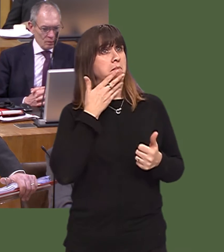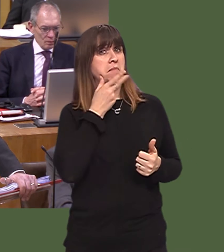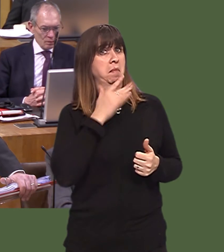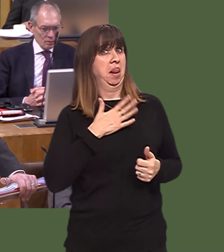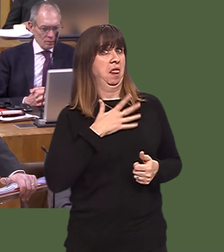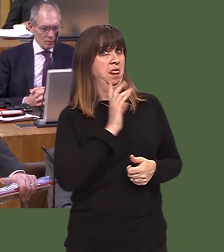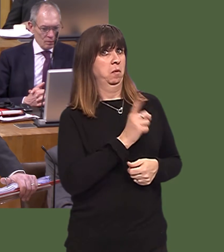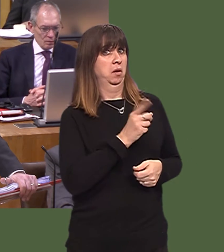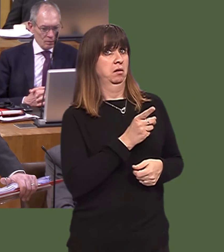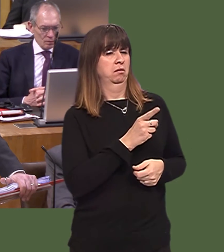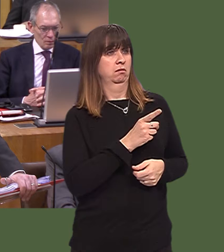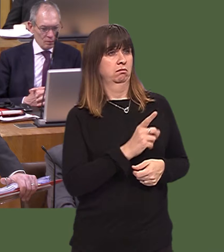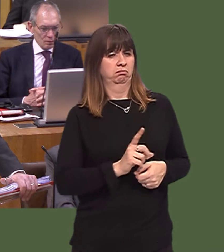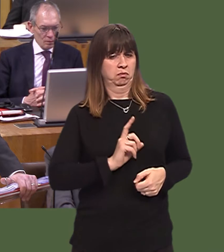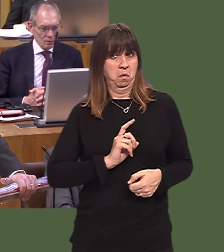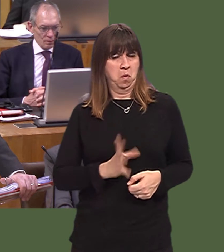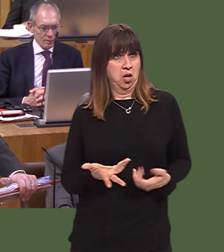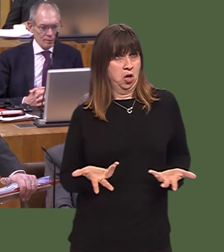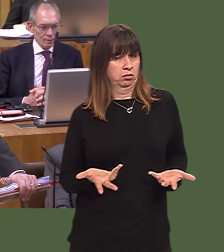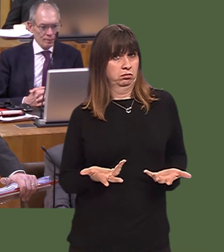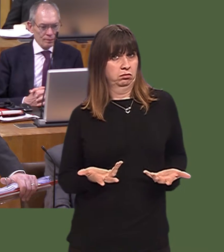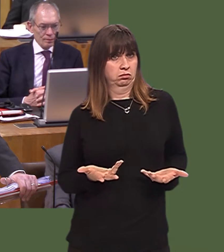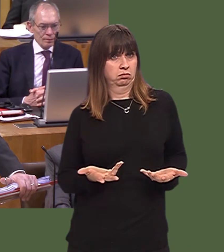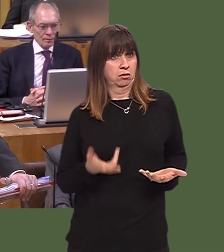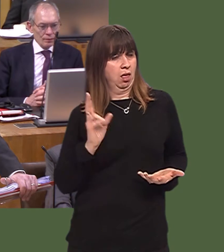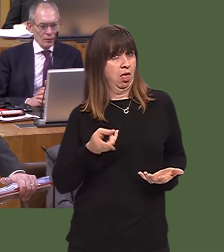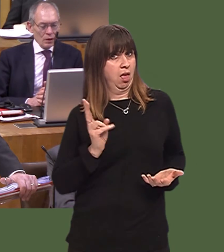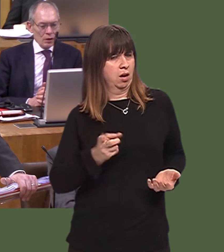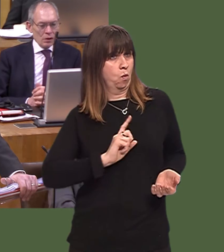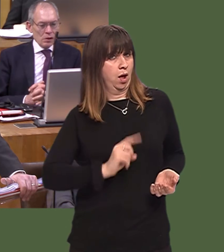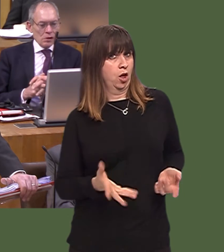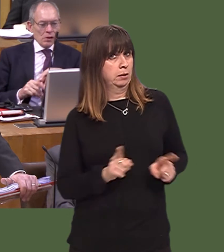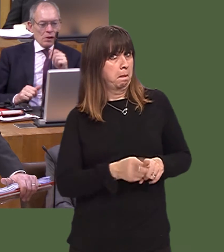There is no reason to my mind why they couldnít seek to do that again.